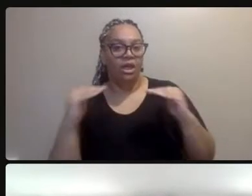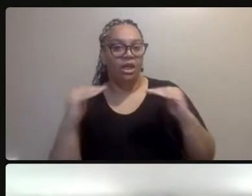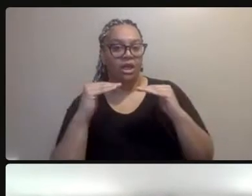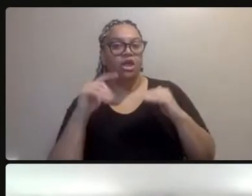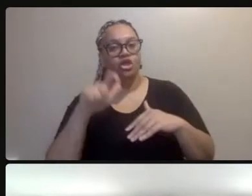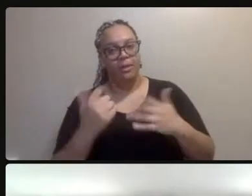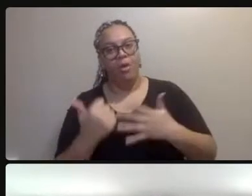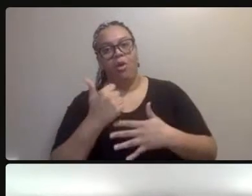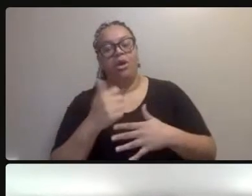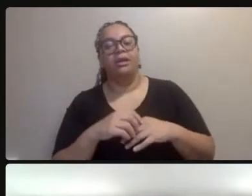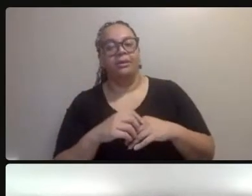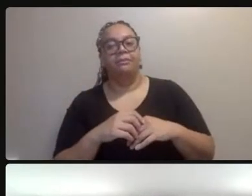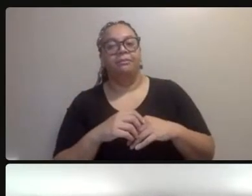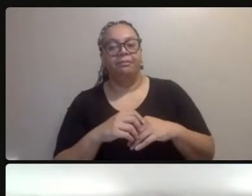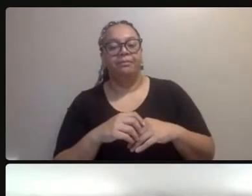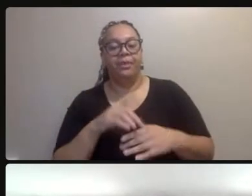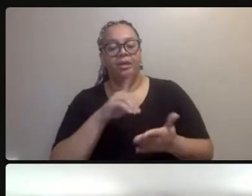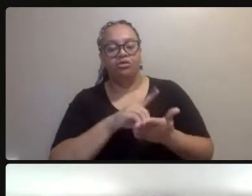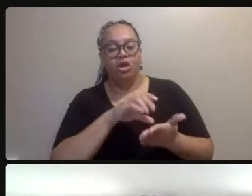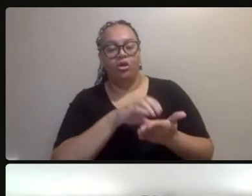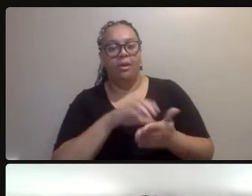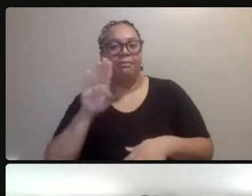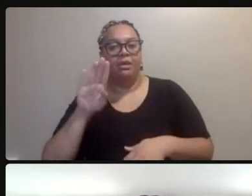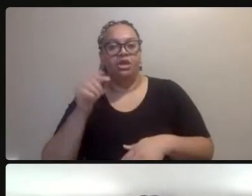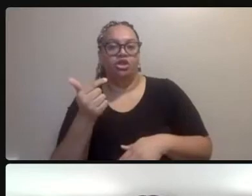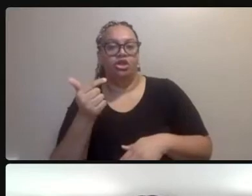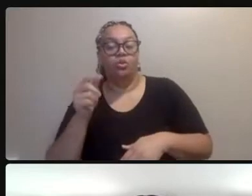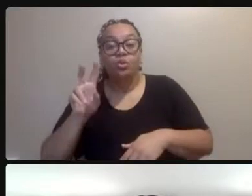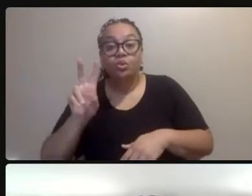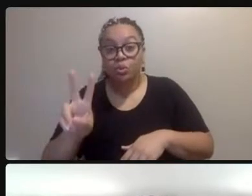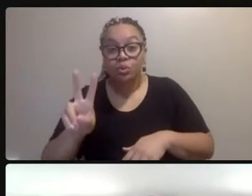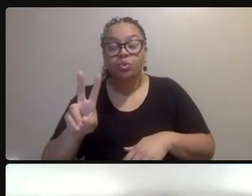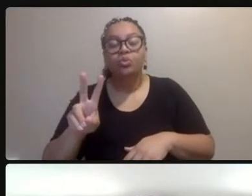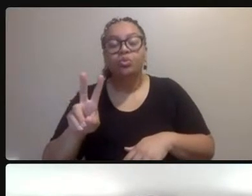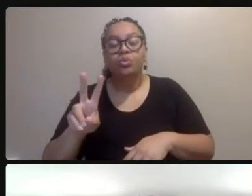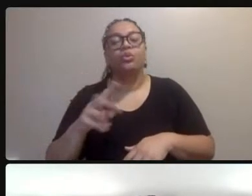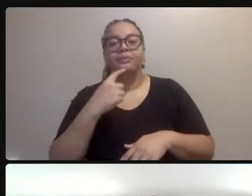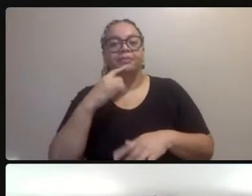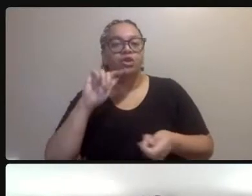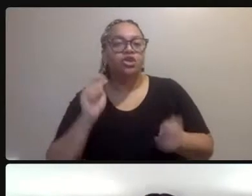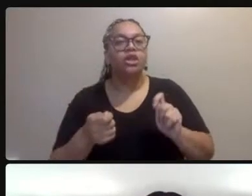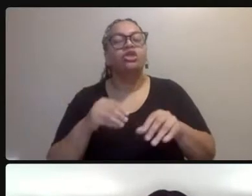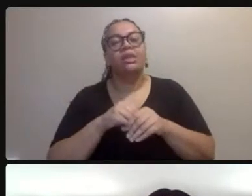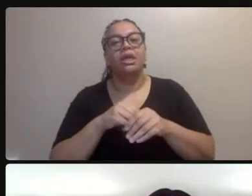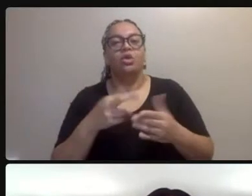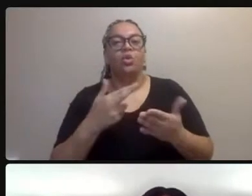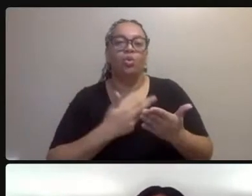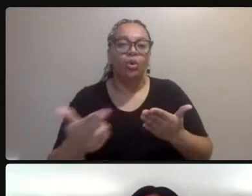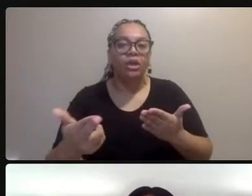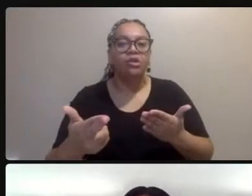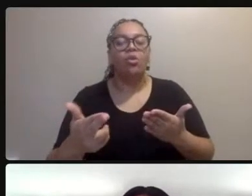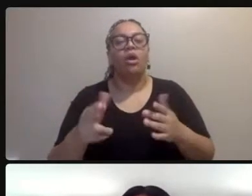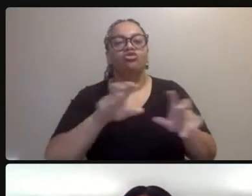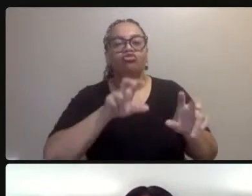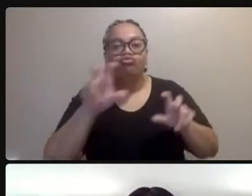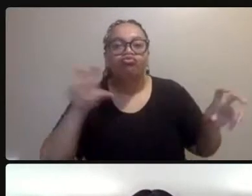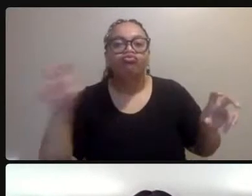THINGS EDUCATION. SECONDLY, I THINK EQUITY SHOULD